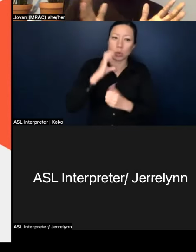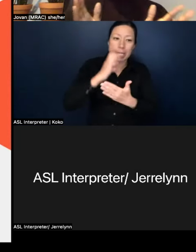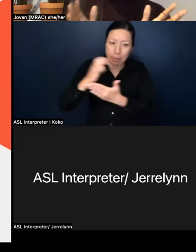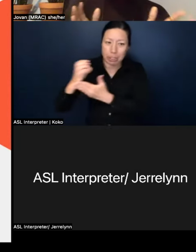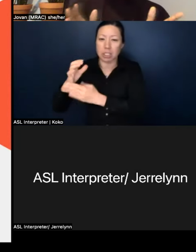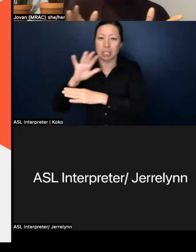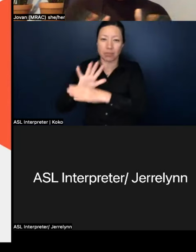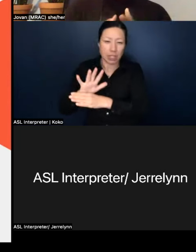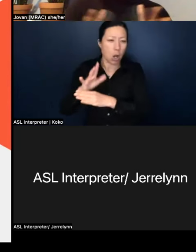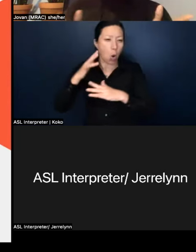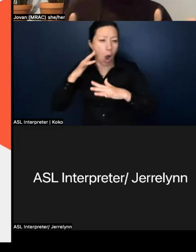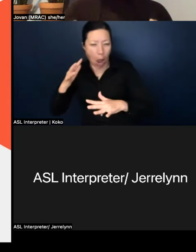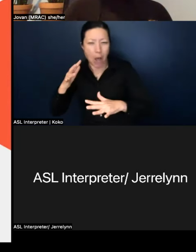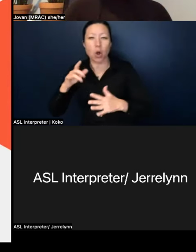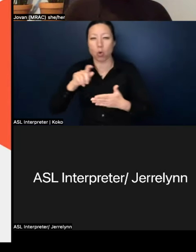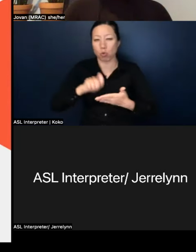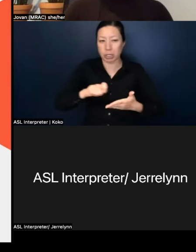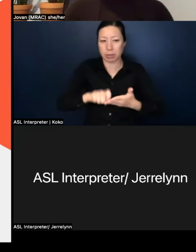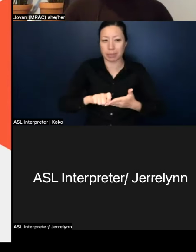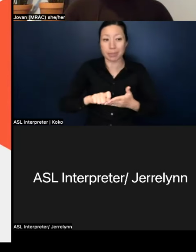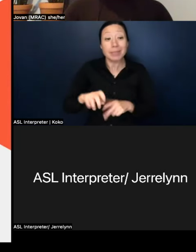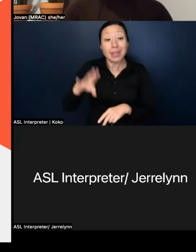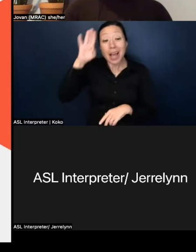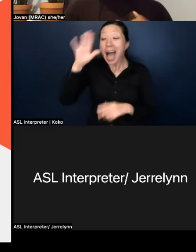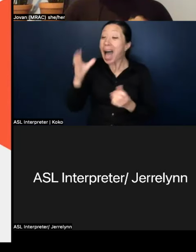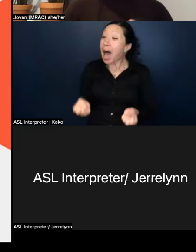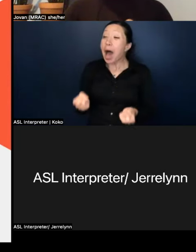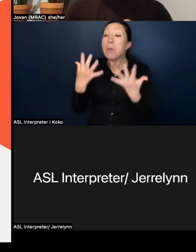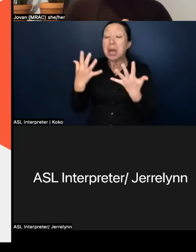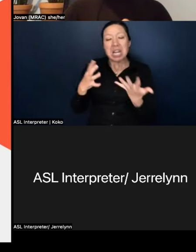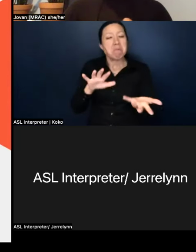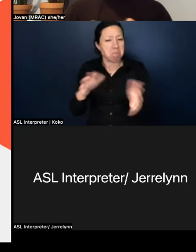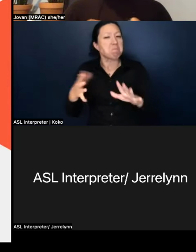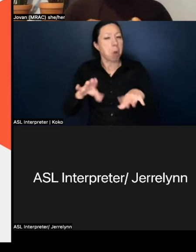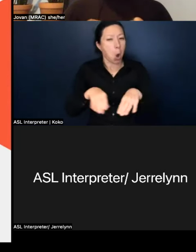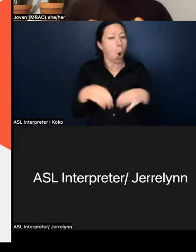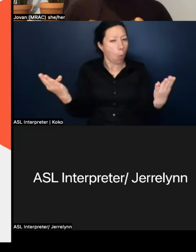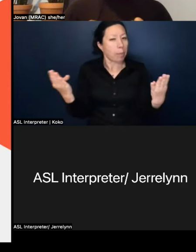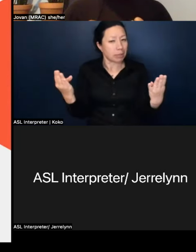as you can kind of tell, it's a little bit open. You'll be asked, "Do you want to submit